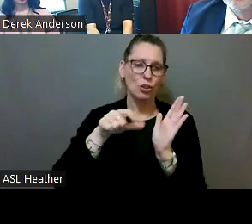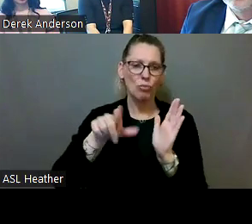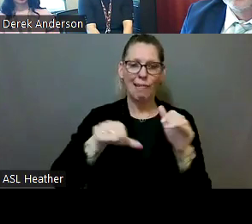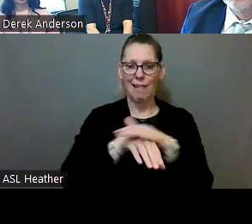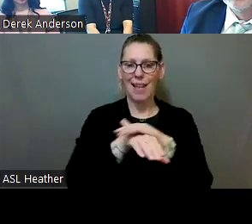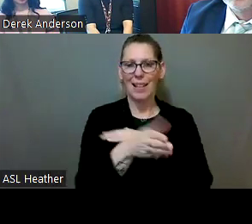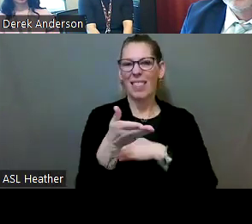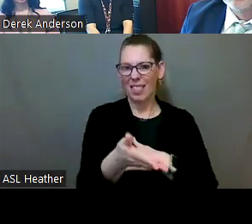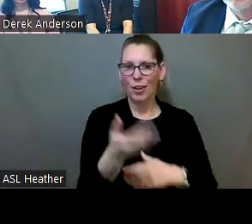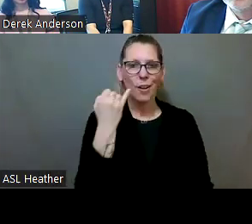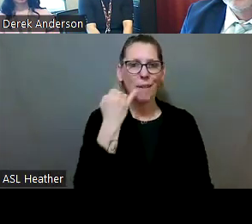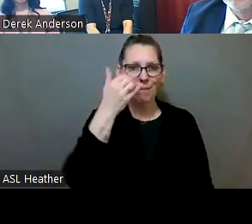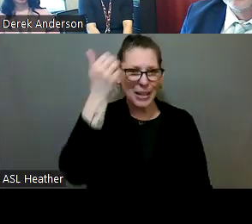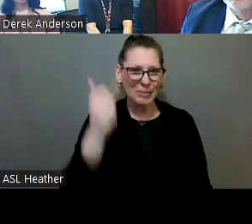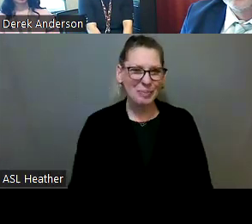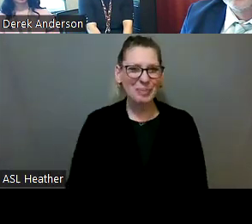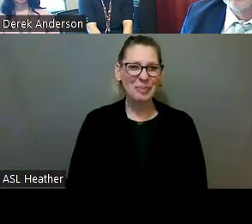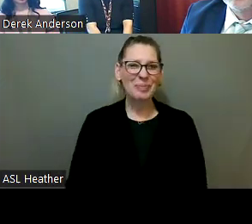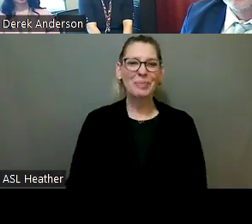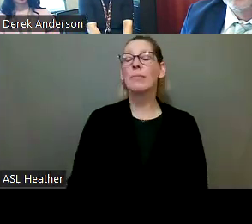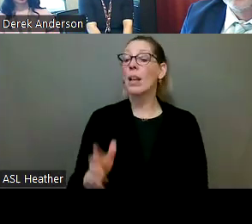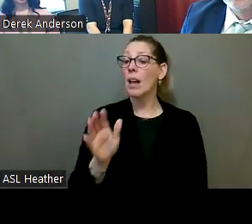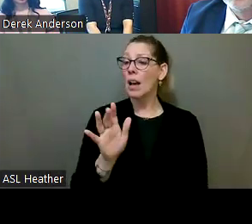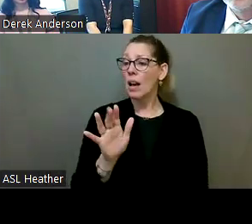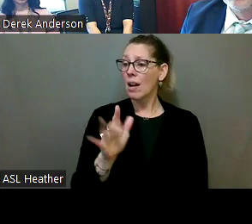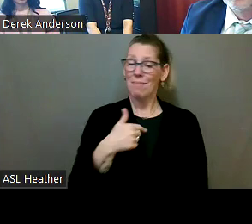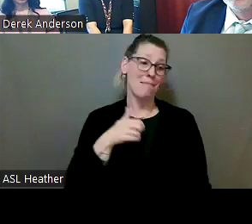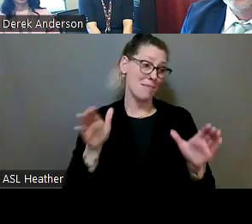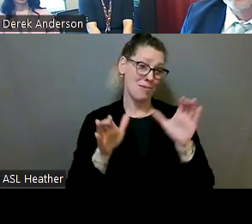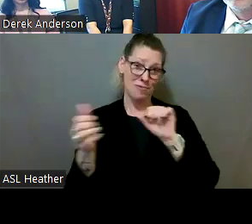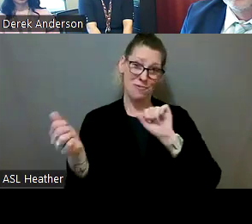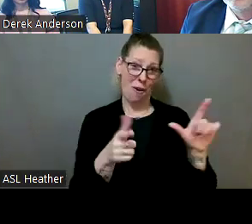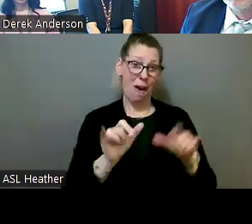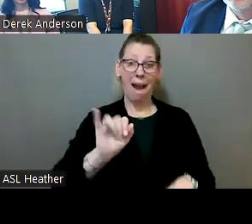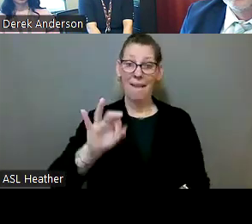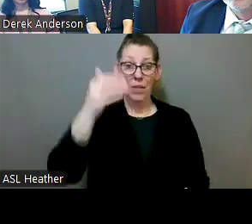forget to um and I would encourage y'all like if you know people who need Equity